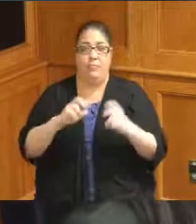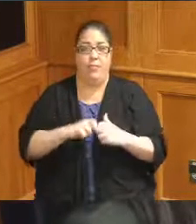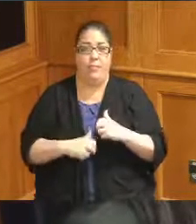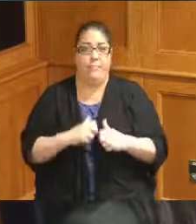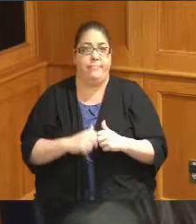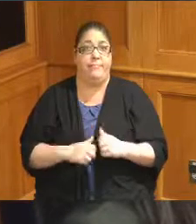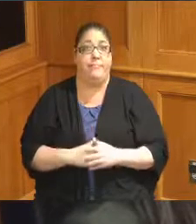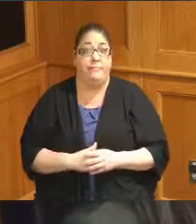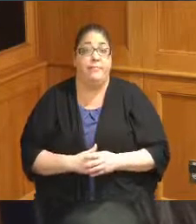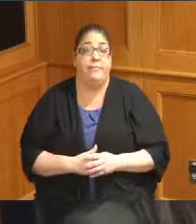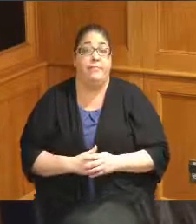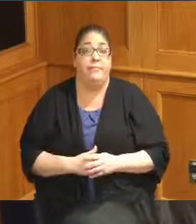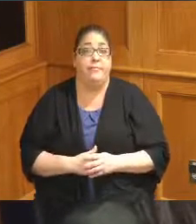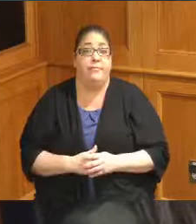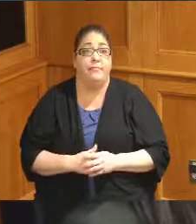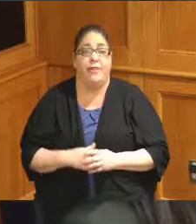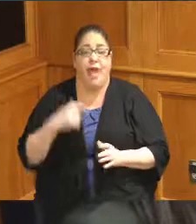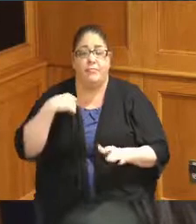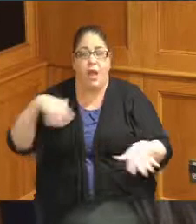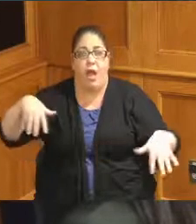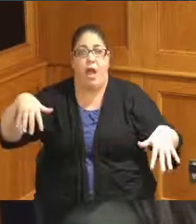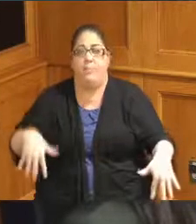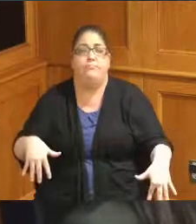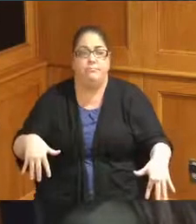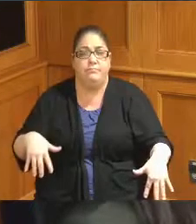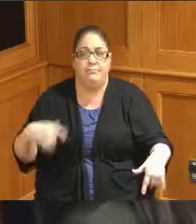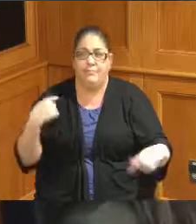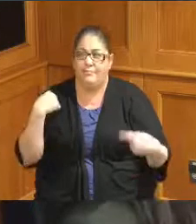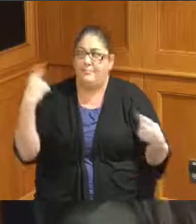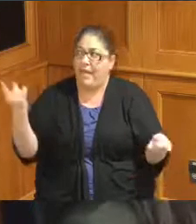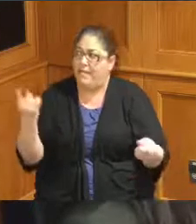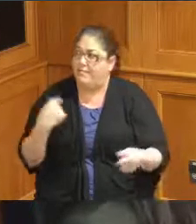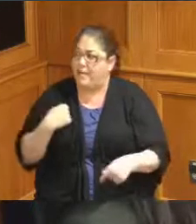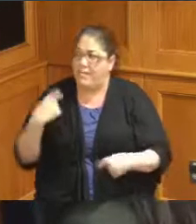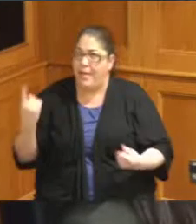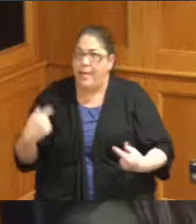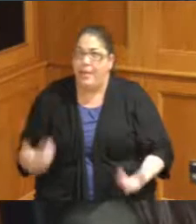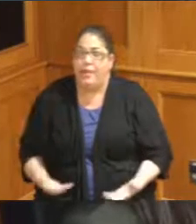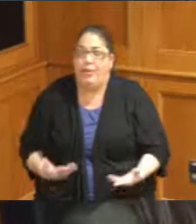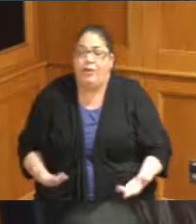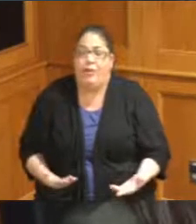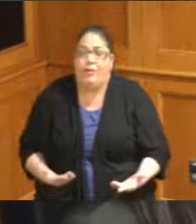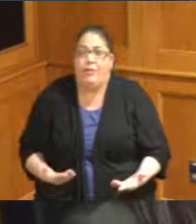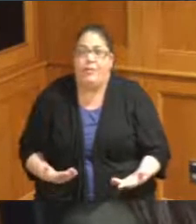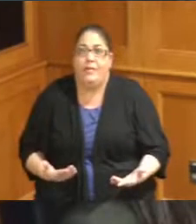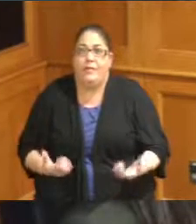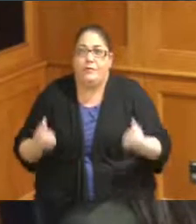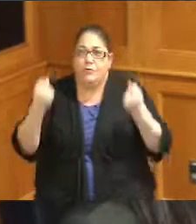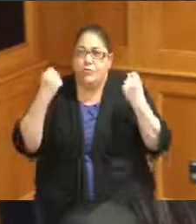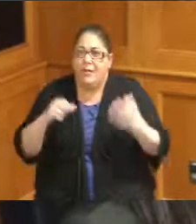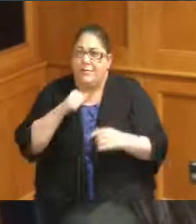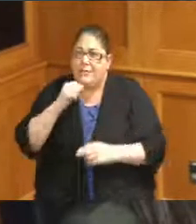been really flabbergasted since I've been elected at the so much of the disrespect of the county